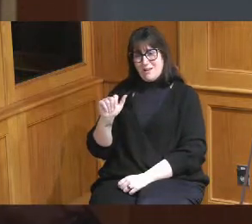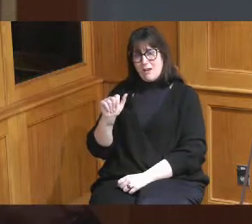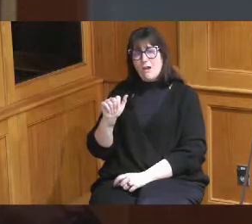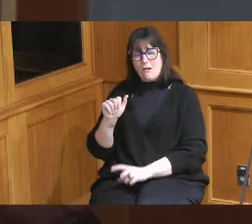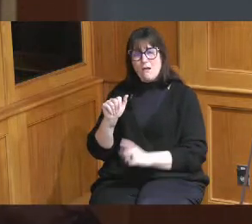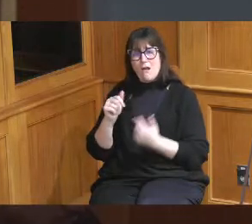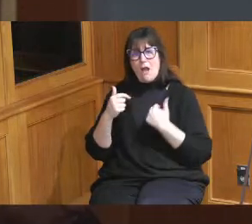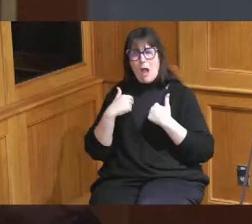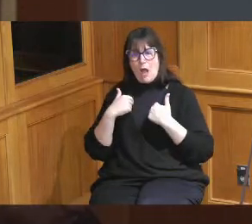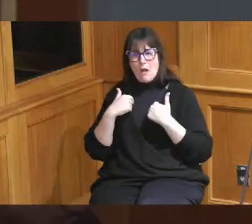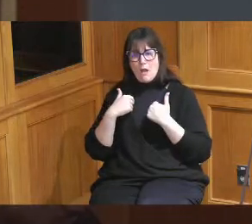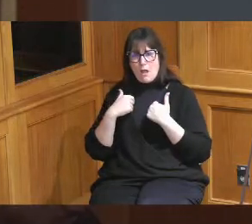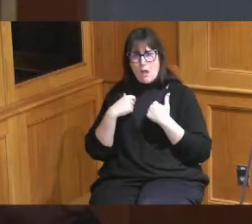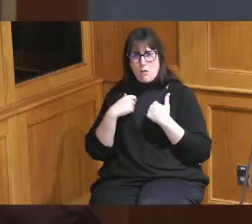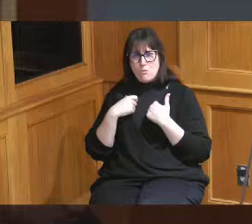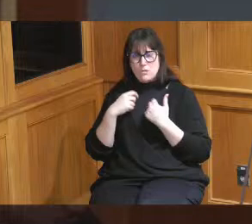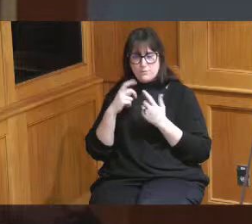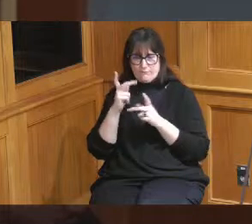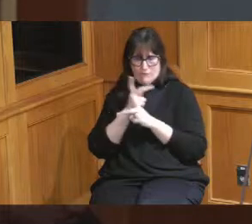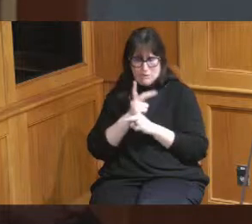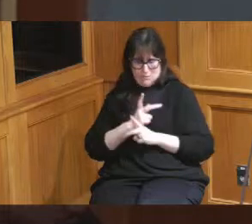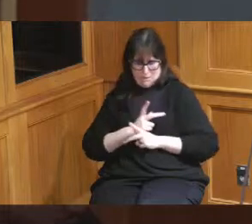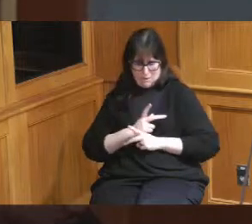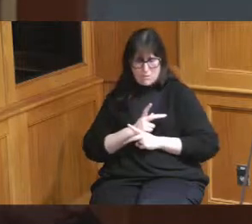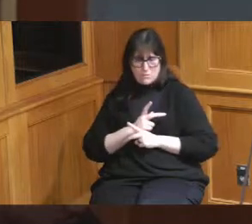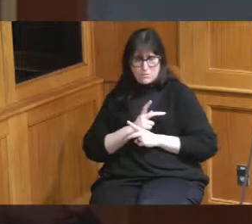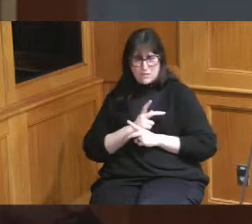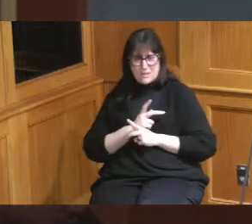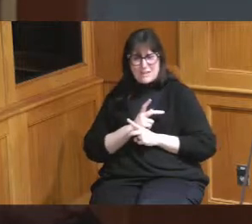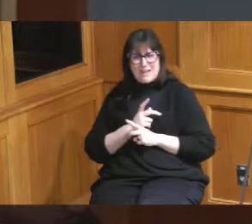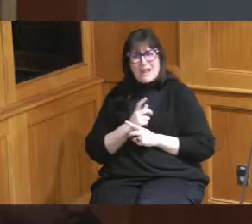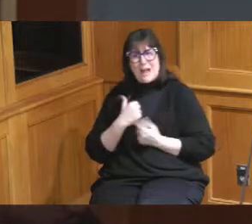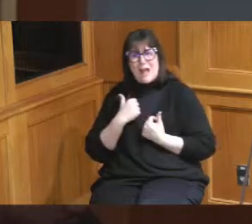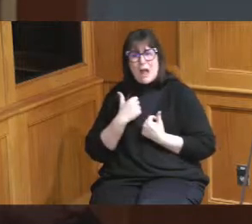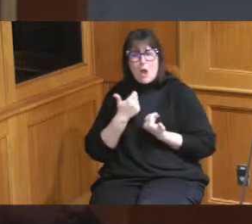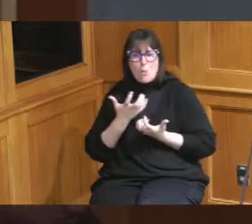infrastructure providers to say is there a way just to remind people people that this insurance